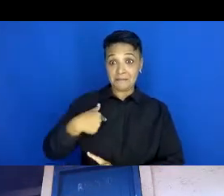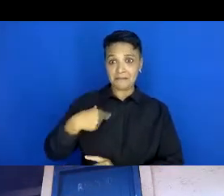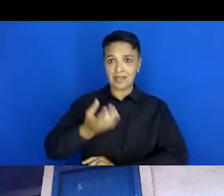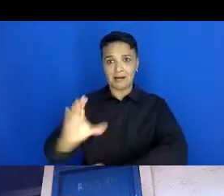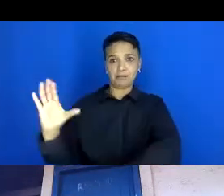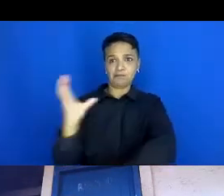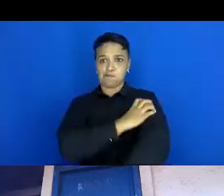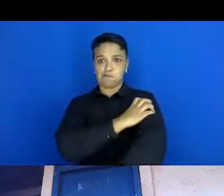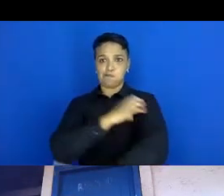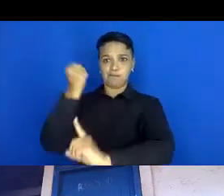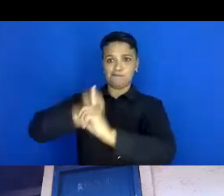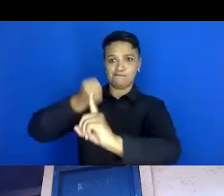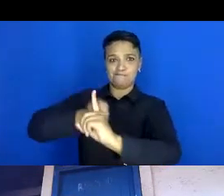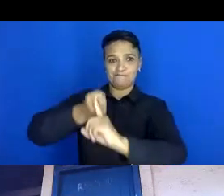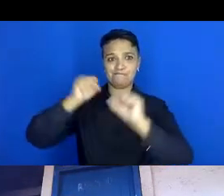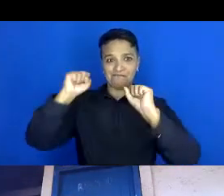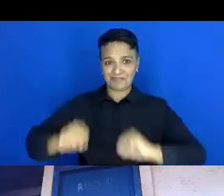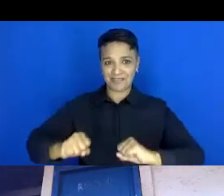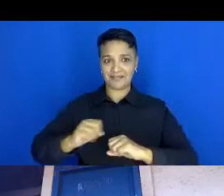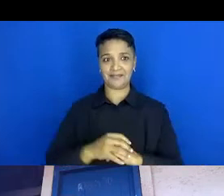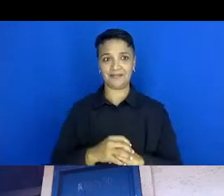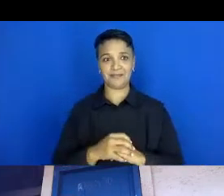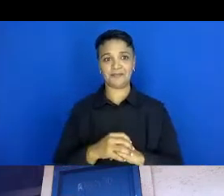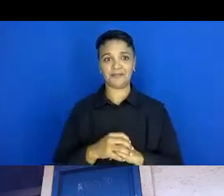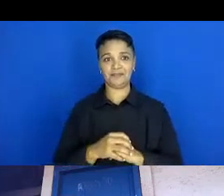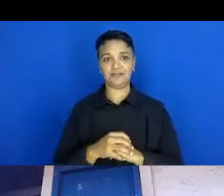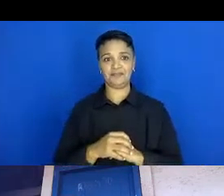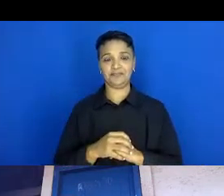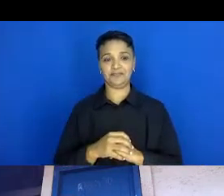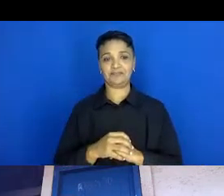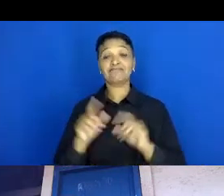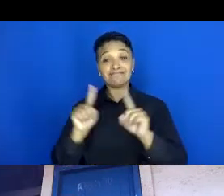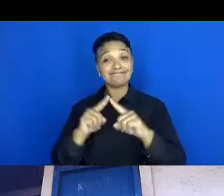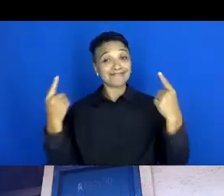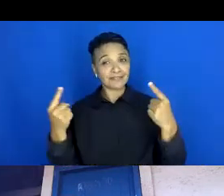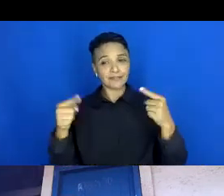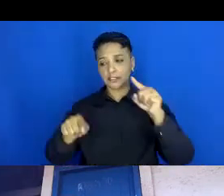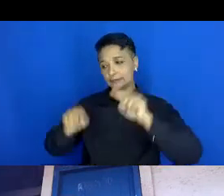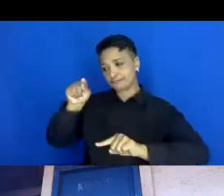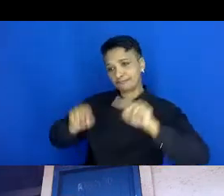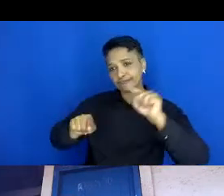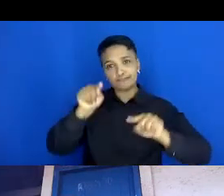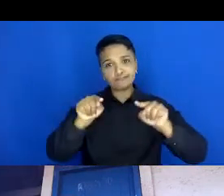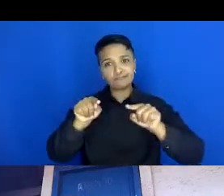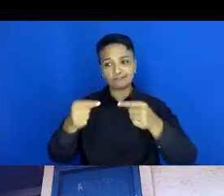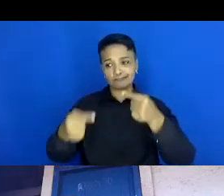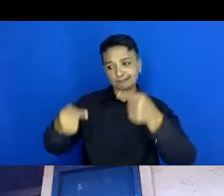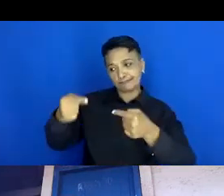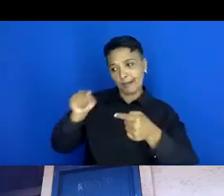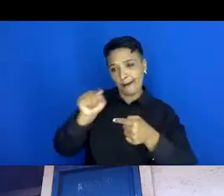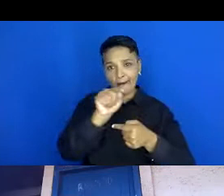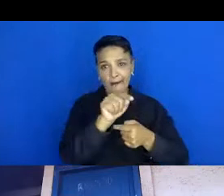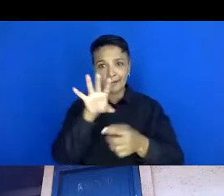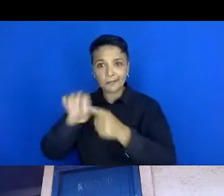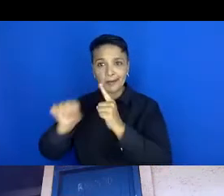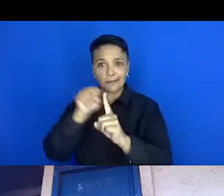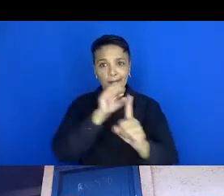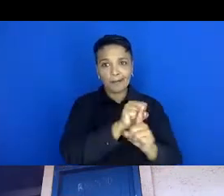related to my participation were many i don't i didn't did not always have the financial resources